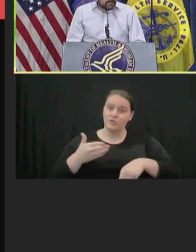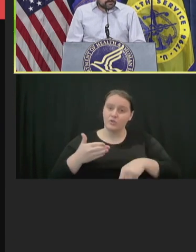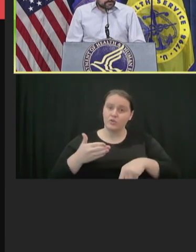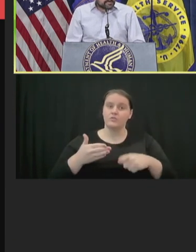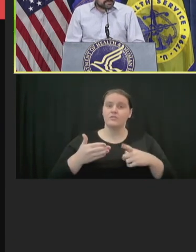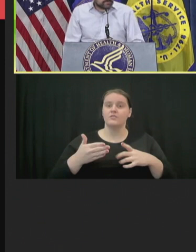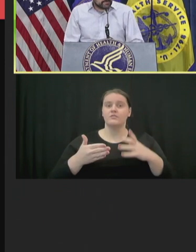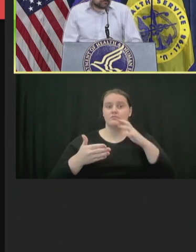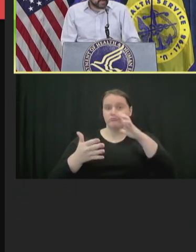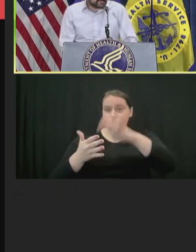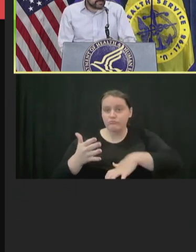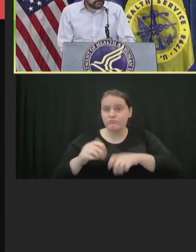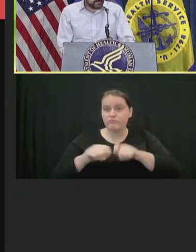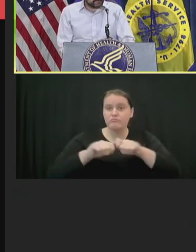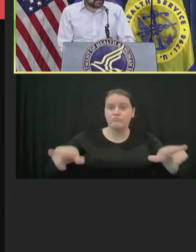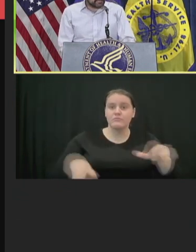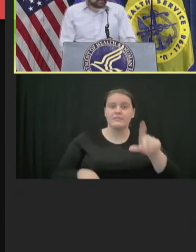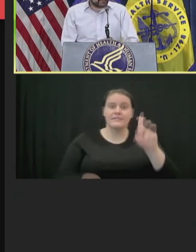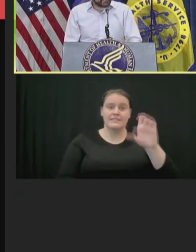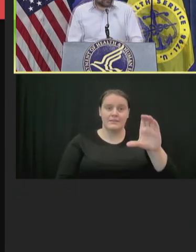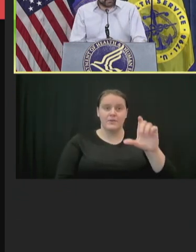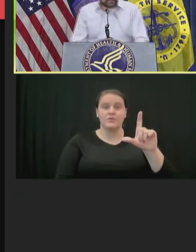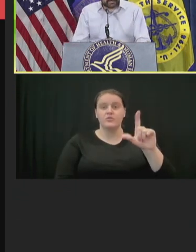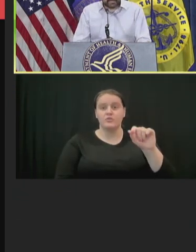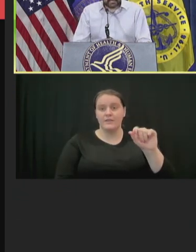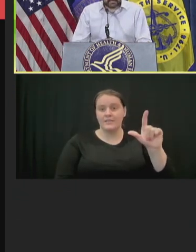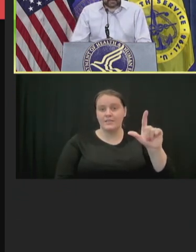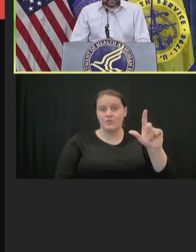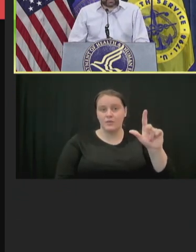So, this is a view of that same pipeline. I'm just drawing your attention to a couple of